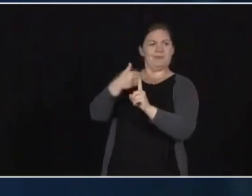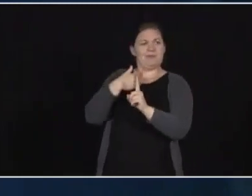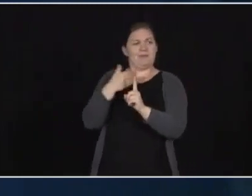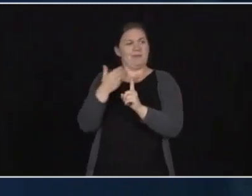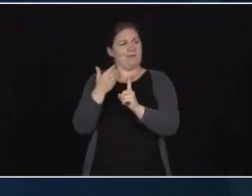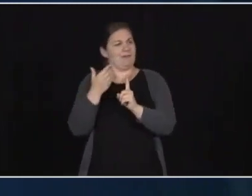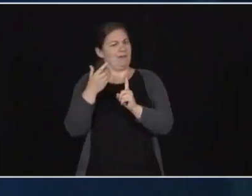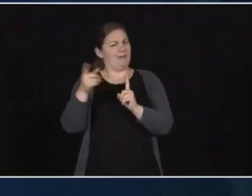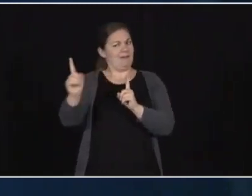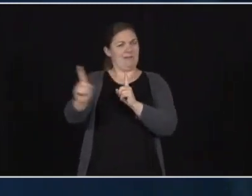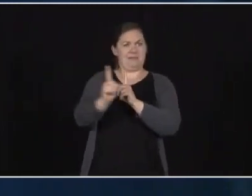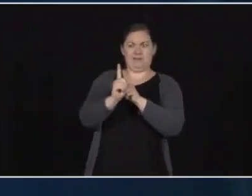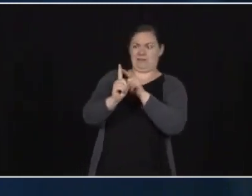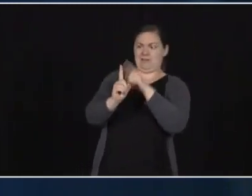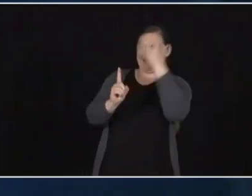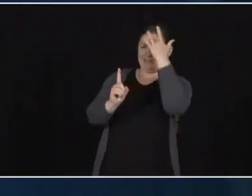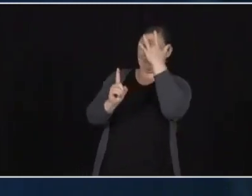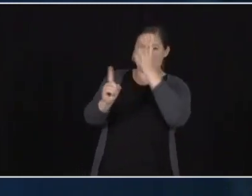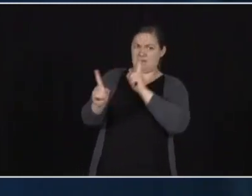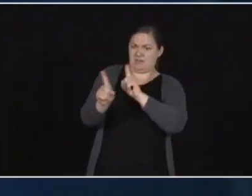those are appropriate concerns